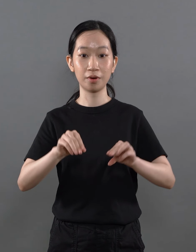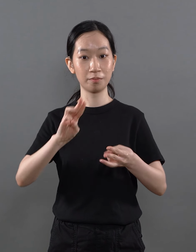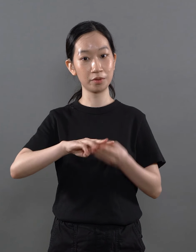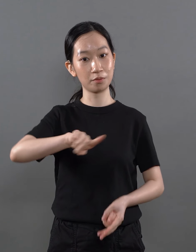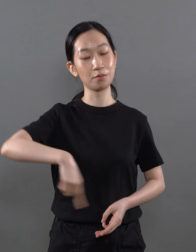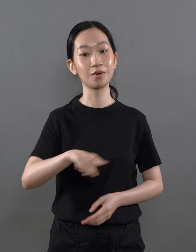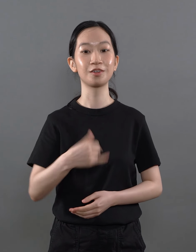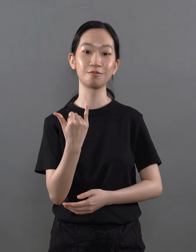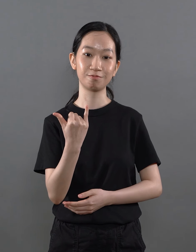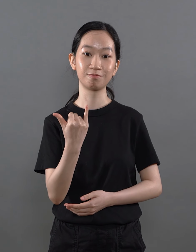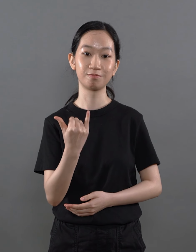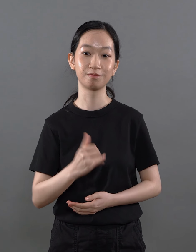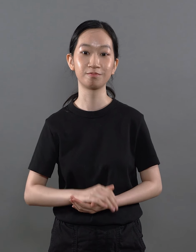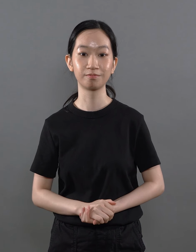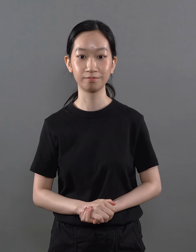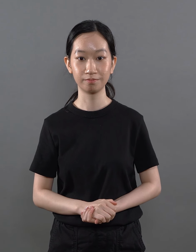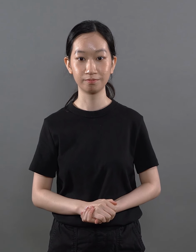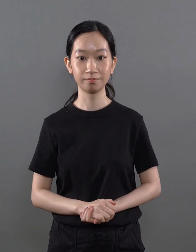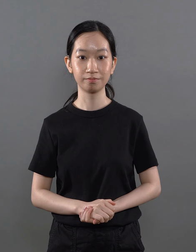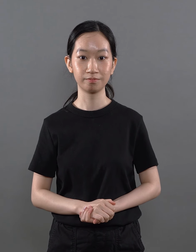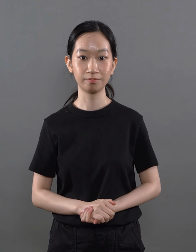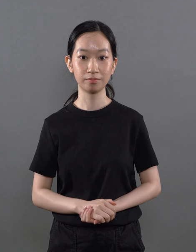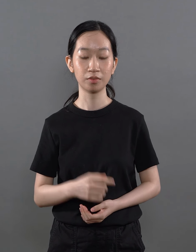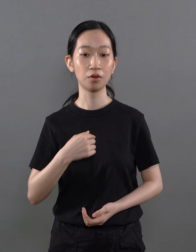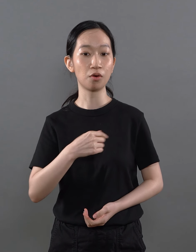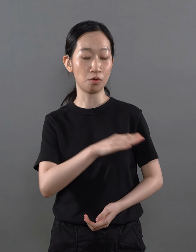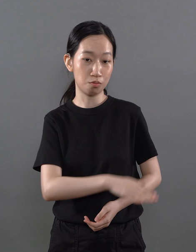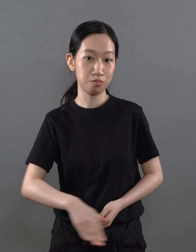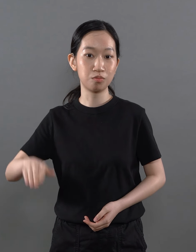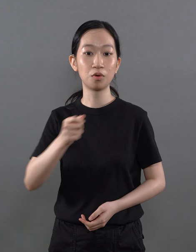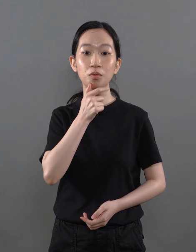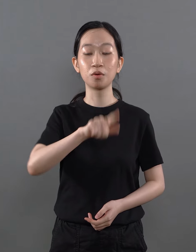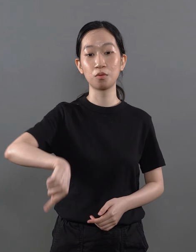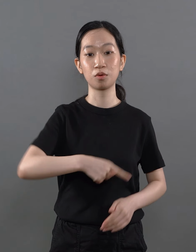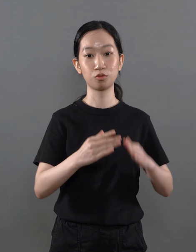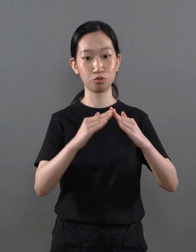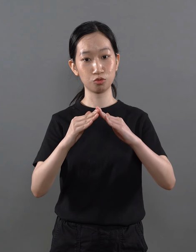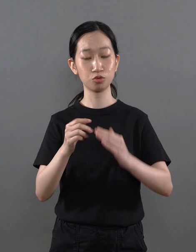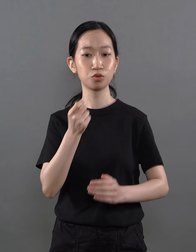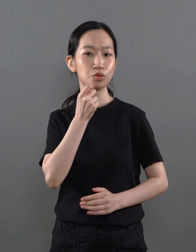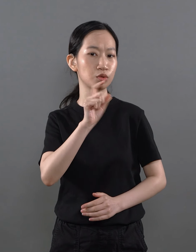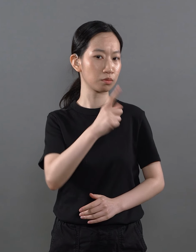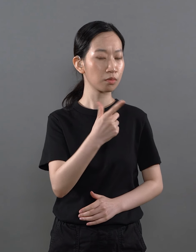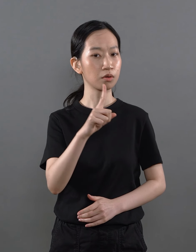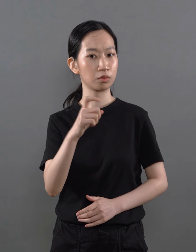are known collectively as the ‘six walled villages of Kam Tin’ I grew up in Wing Lung Wai and went to downtown for the first time